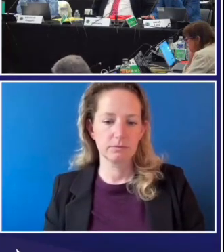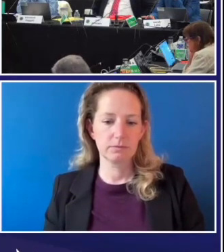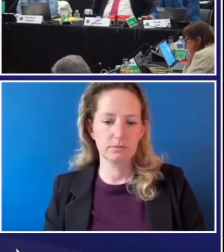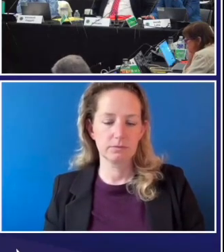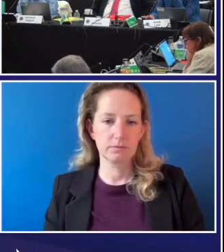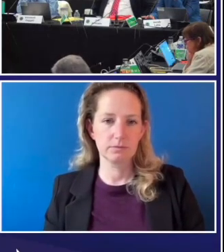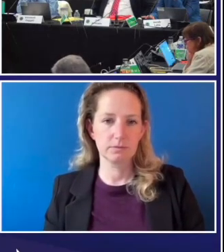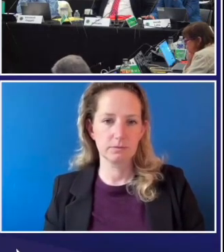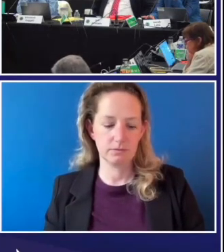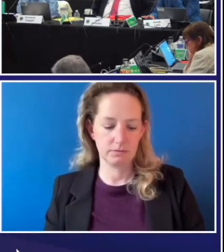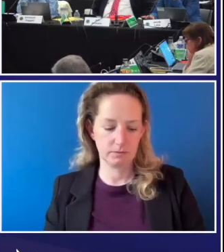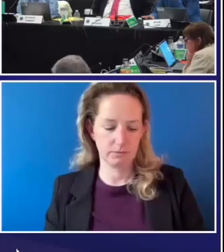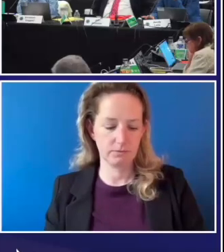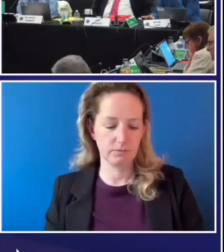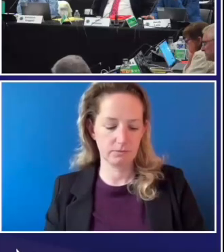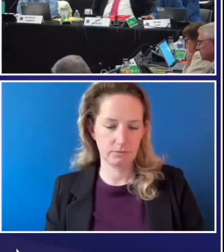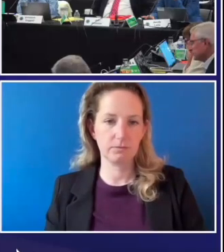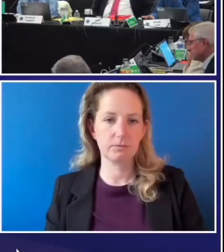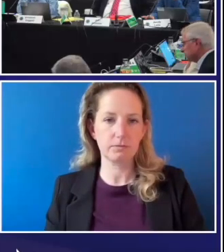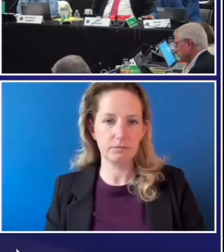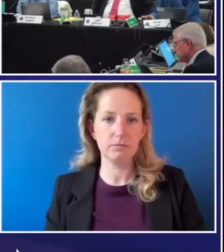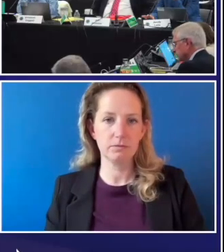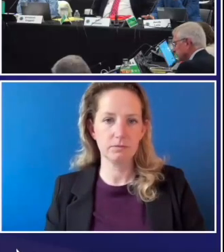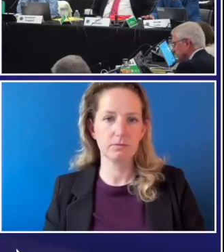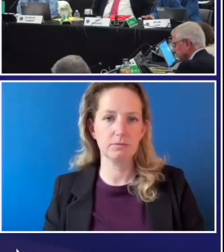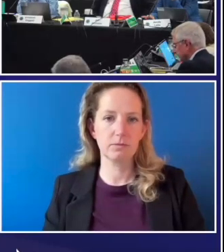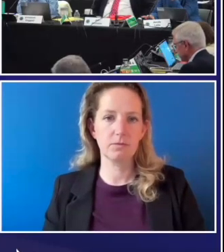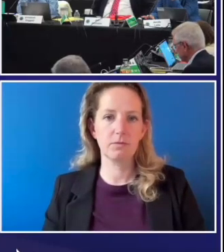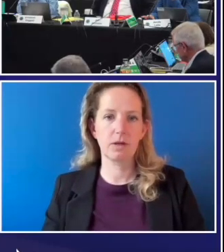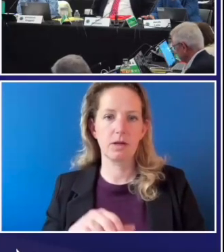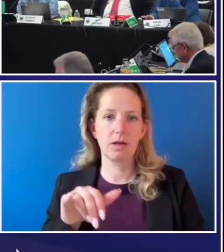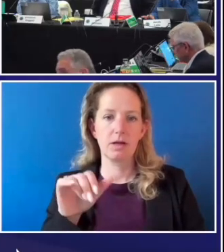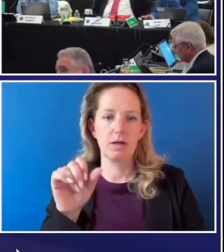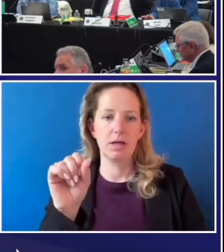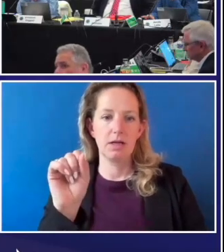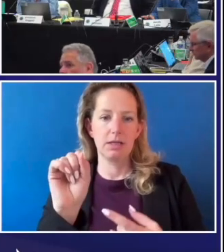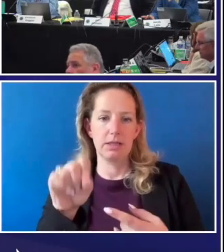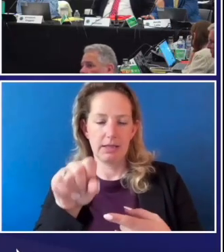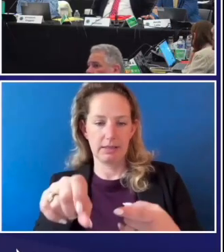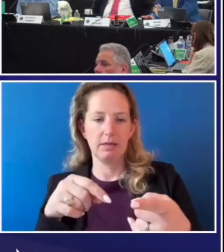Yeah, so in this place, uh, we struck is incorporated to operate in the relevant jurisdiction and just